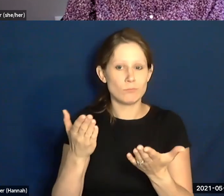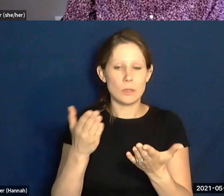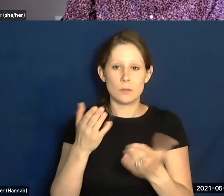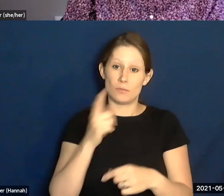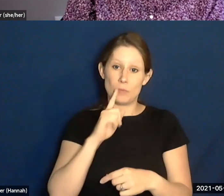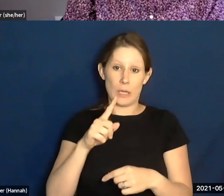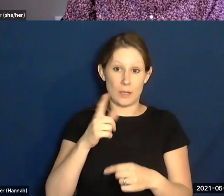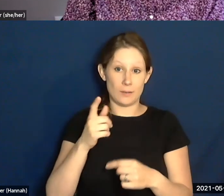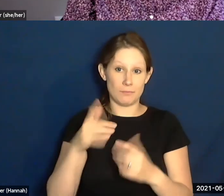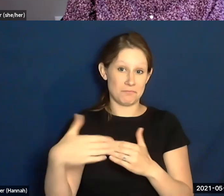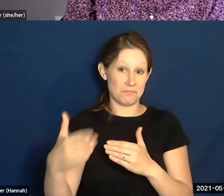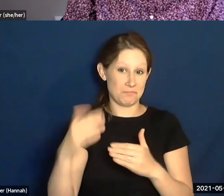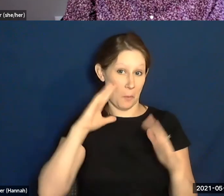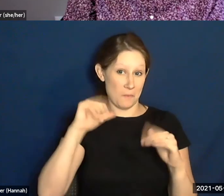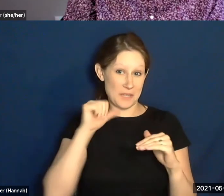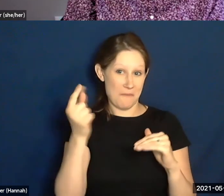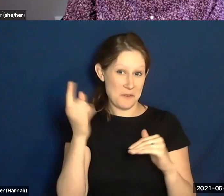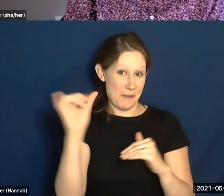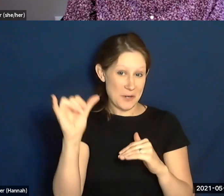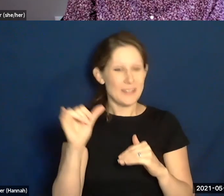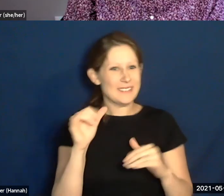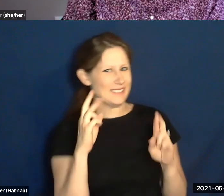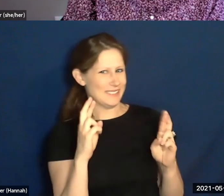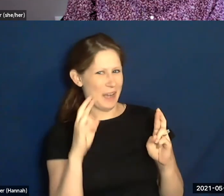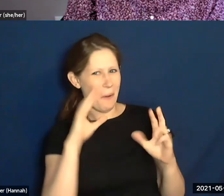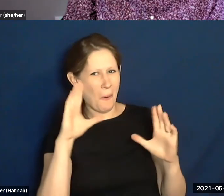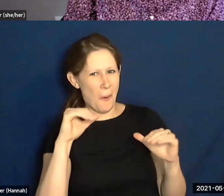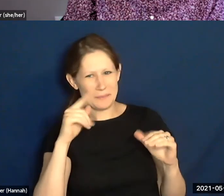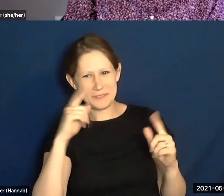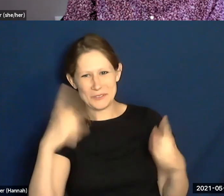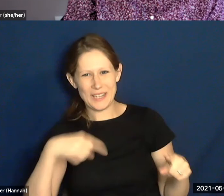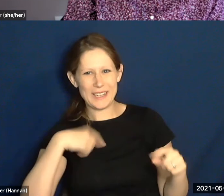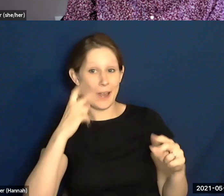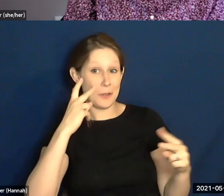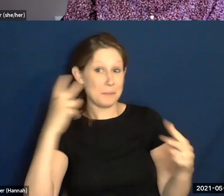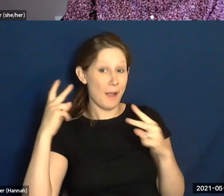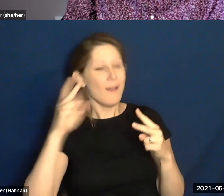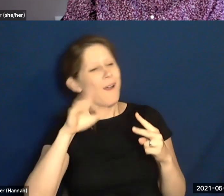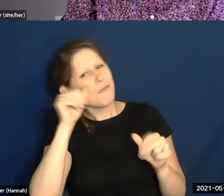Let's hope. That we can look back and say and say, remember that Missouri ArtSafe